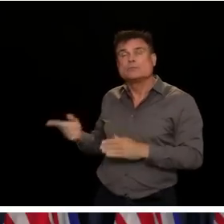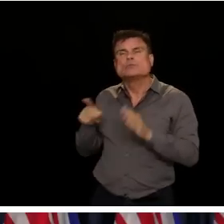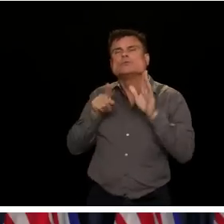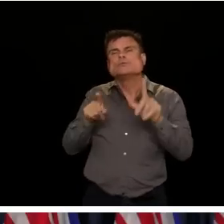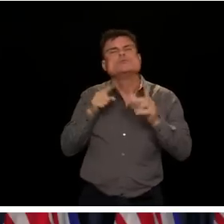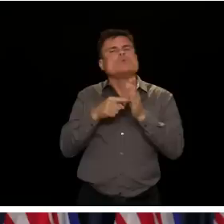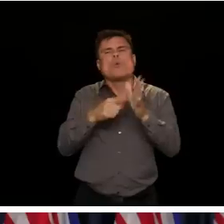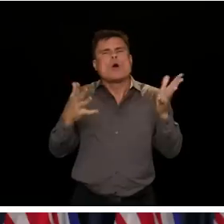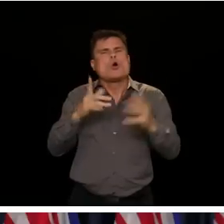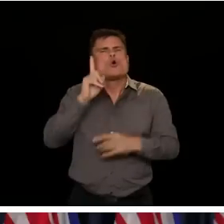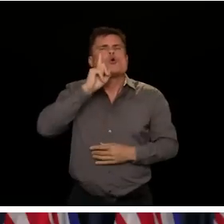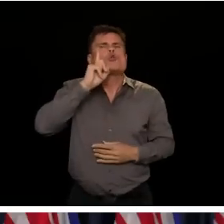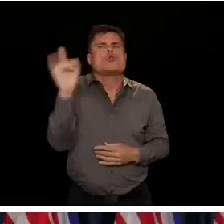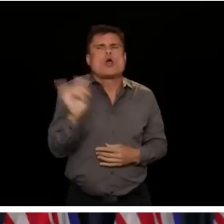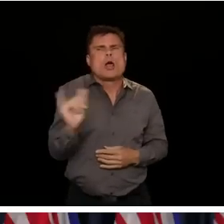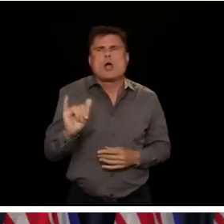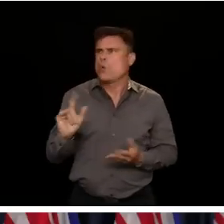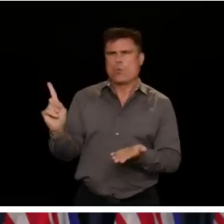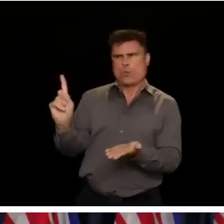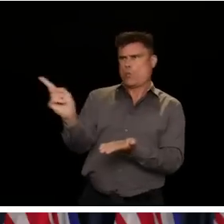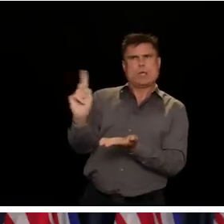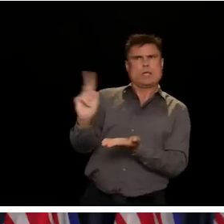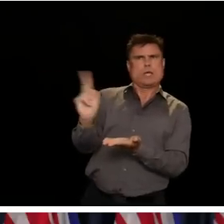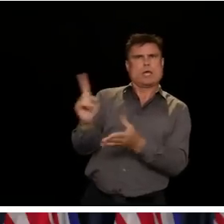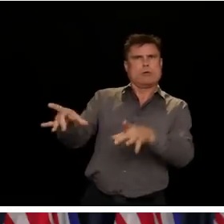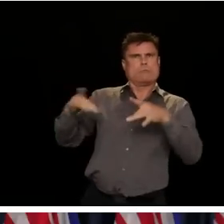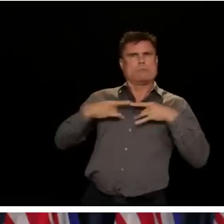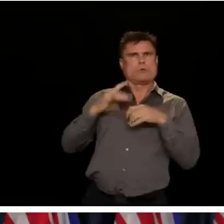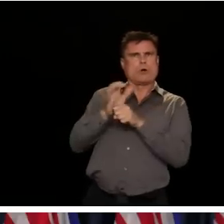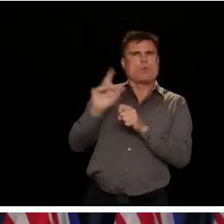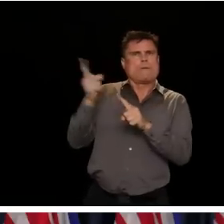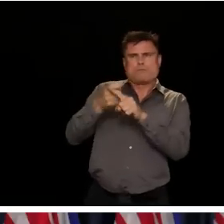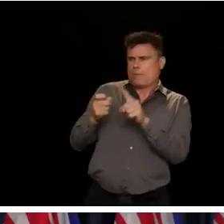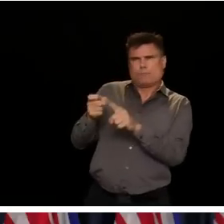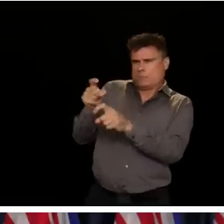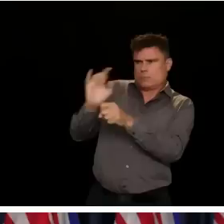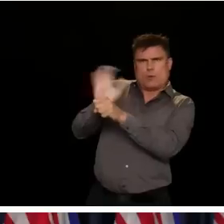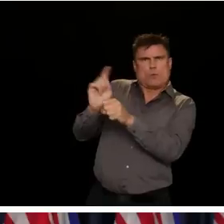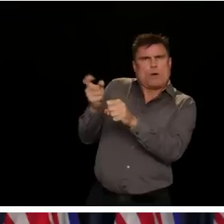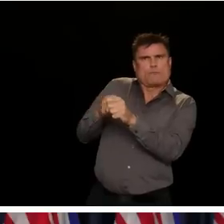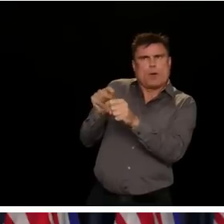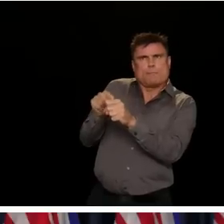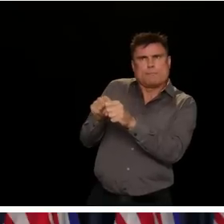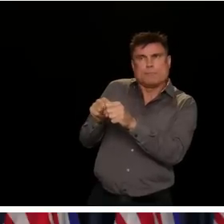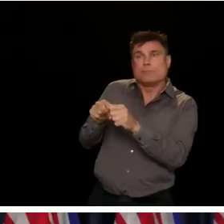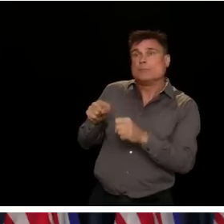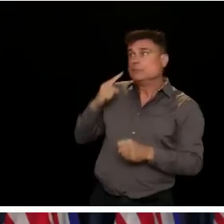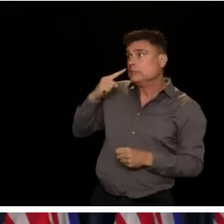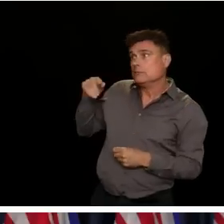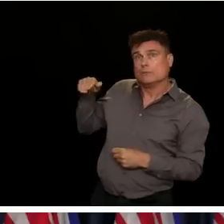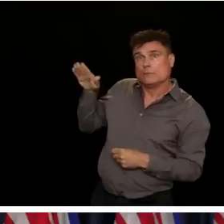in this. One is the purple at the bottom. Those are the cases that are occurring in our